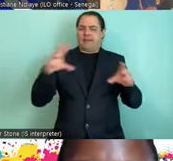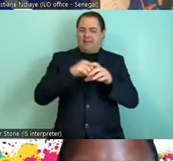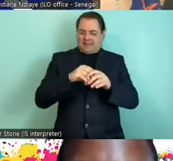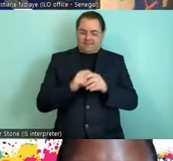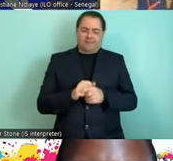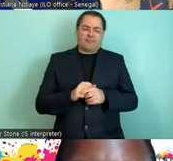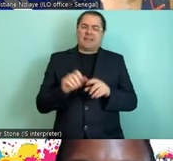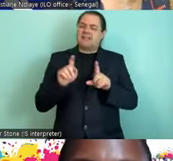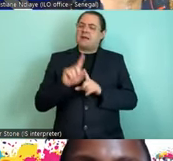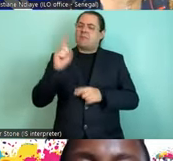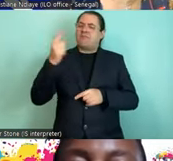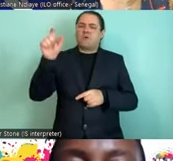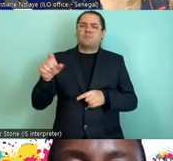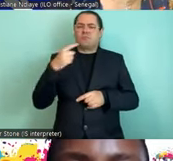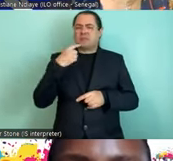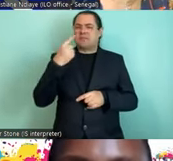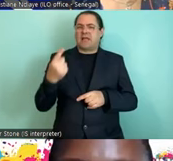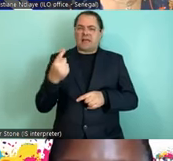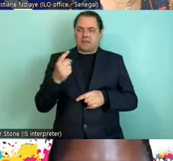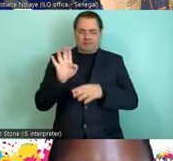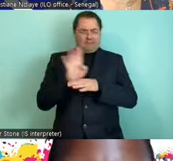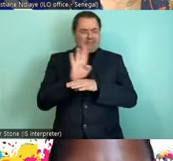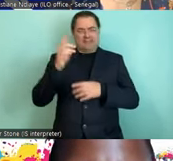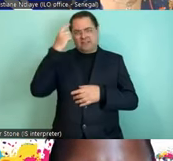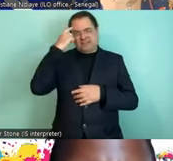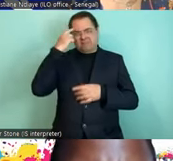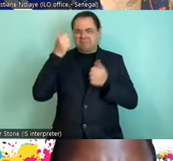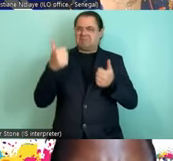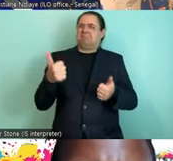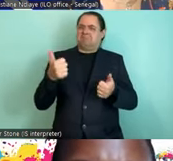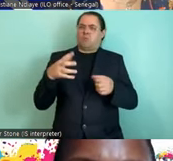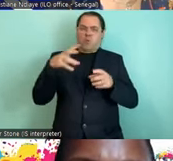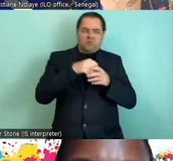businesses to, there is no inclusion without people with disabilities so our agenda to